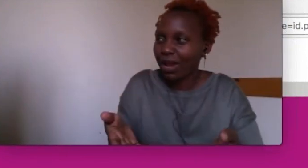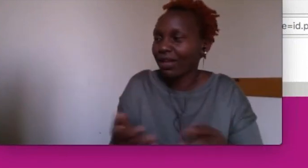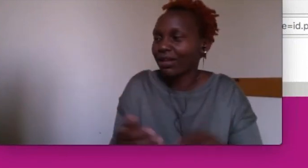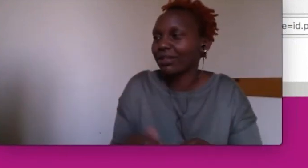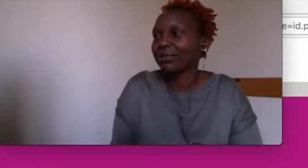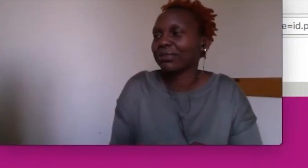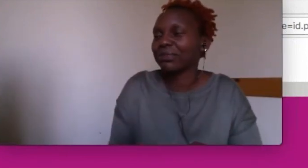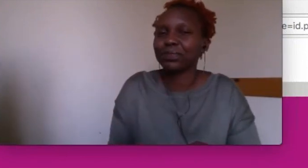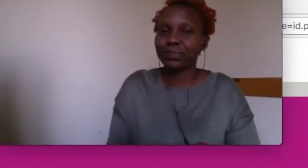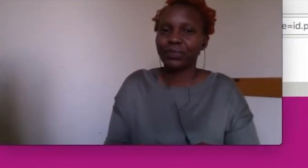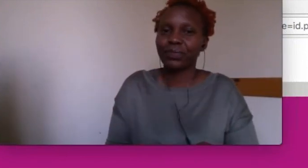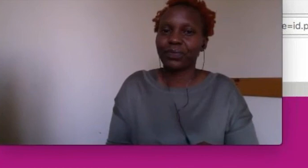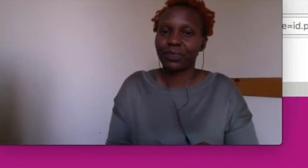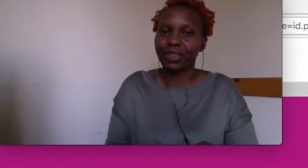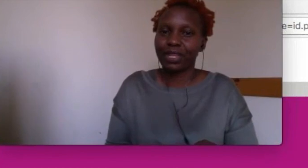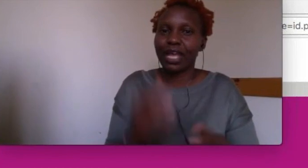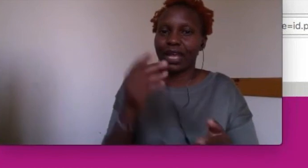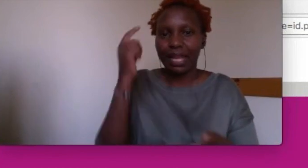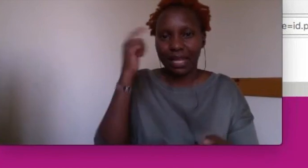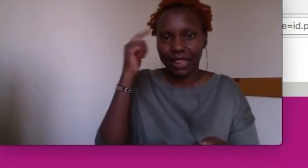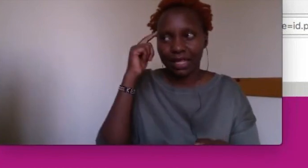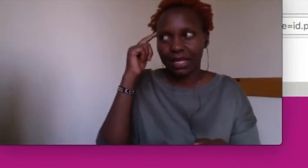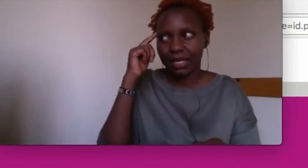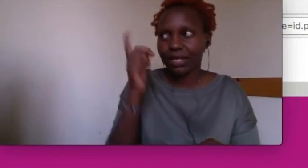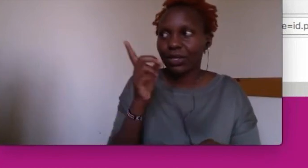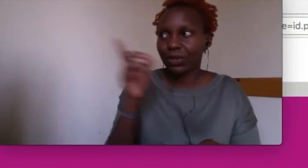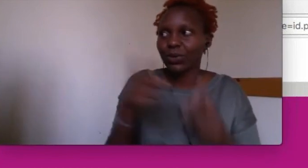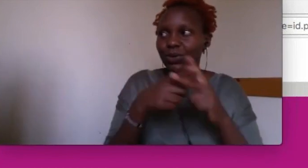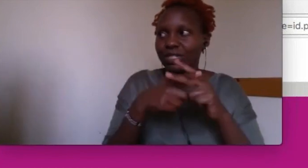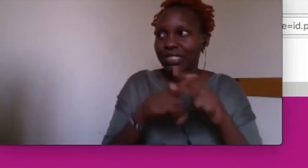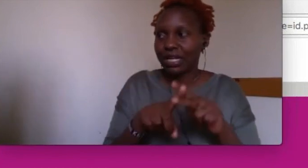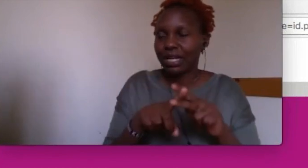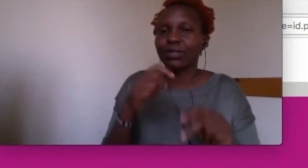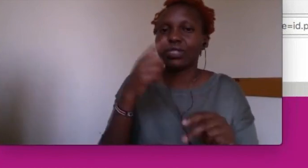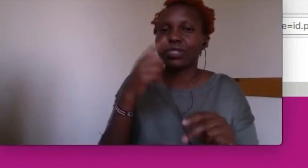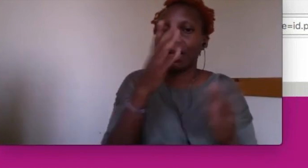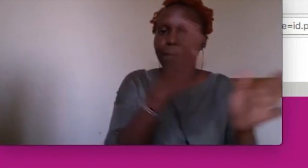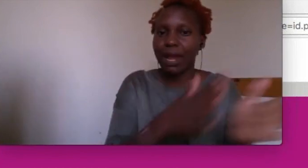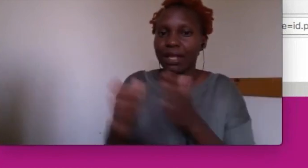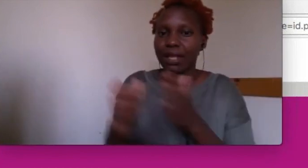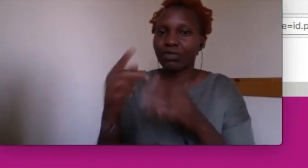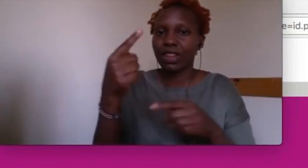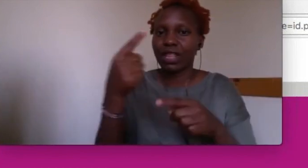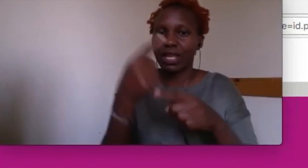You more or less started mentioning your plans for this year but the question is